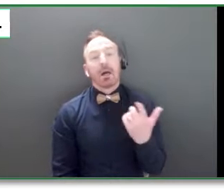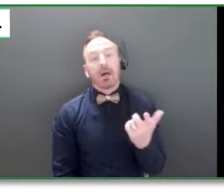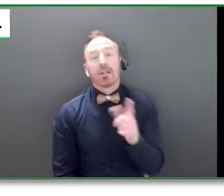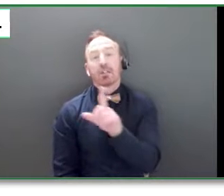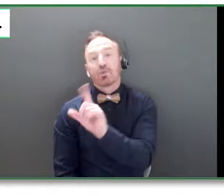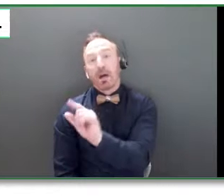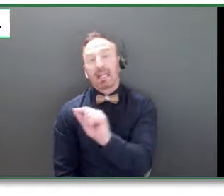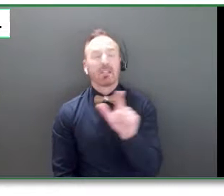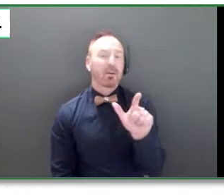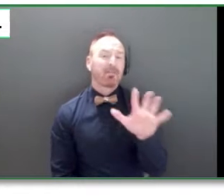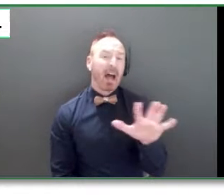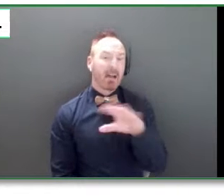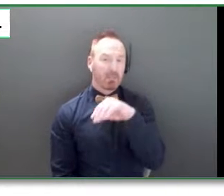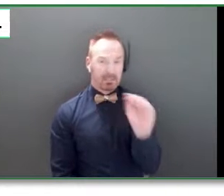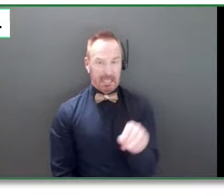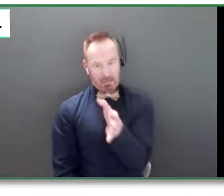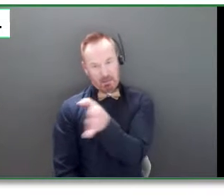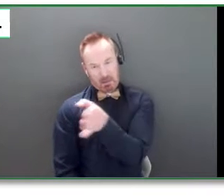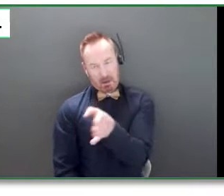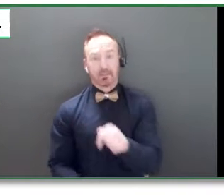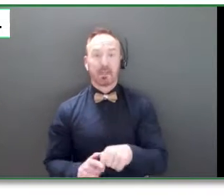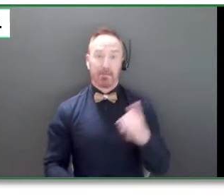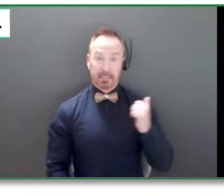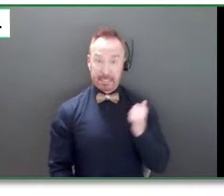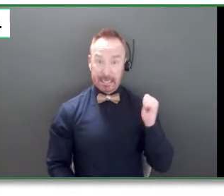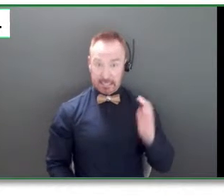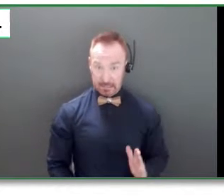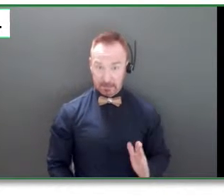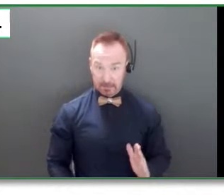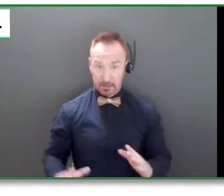of Canadians identify